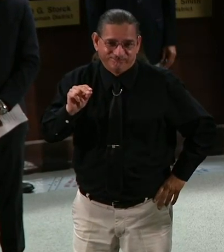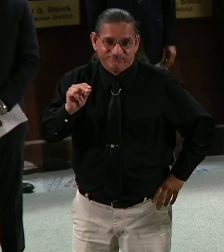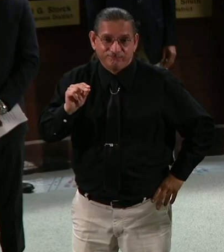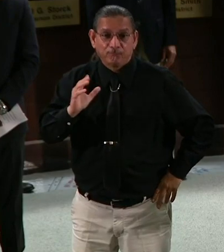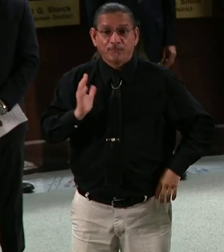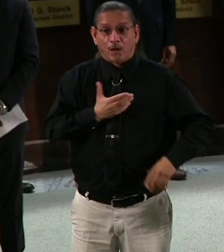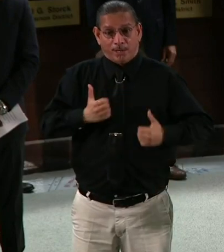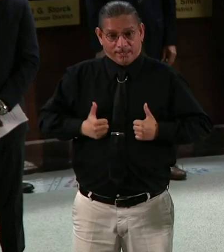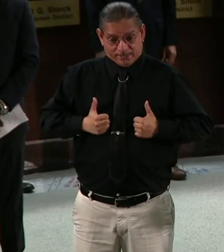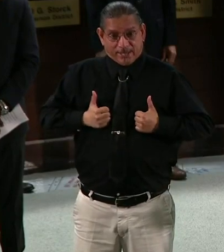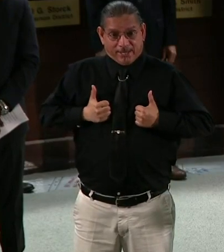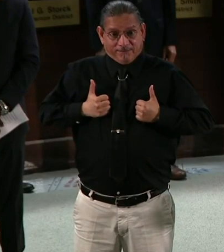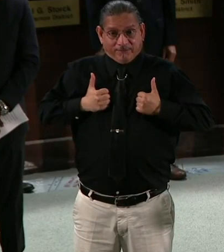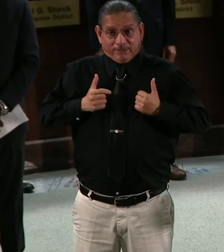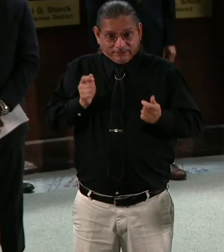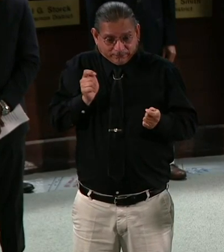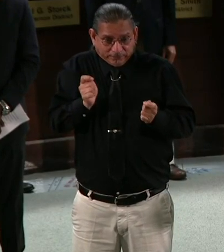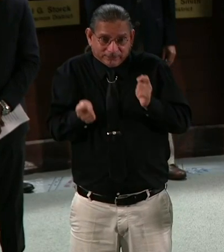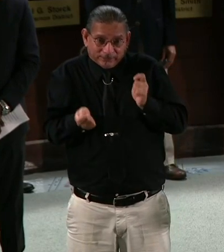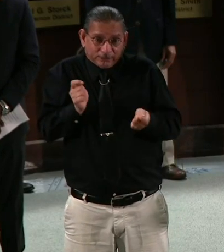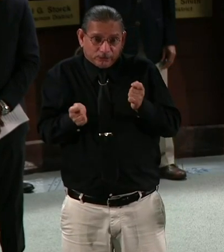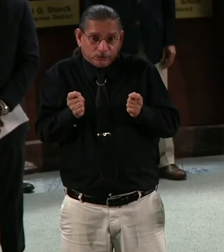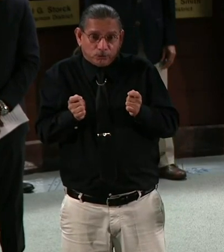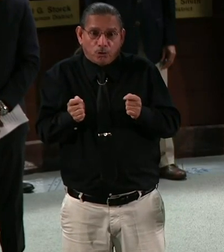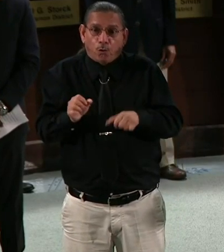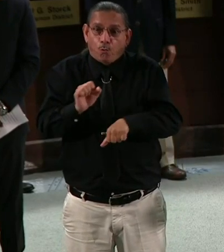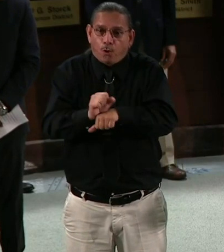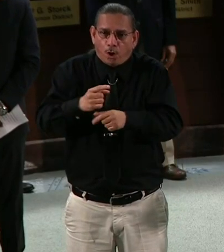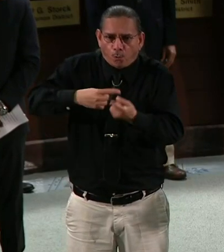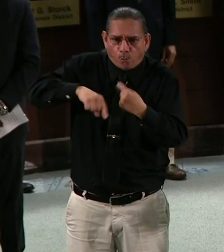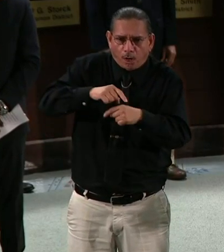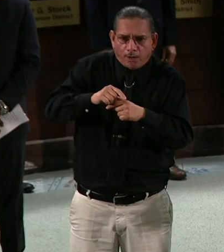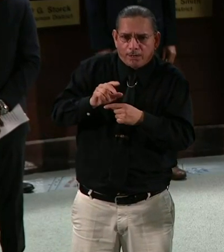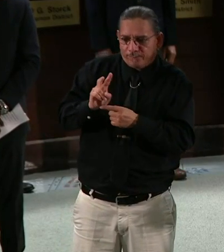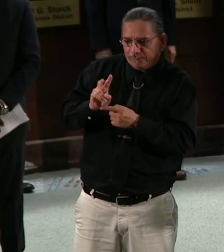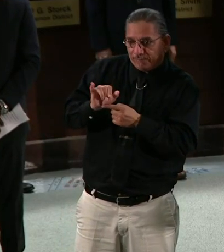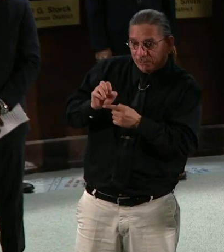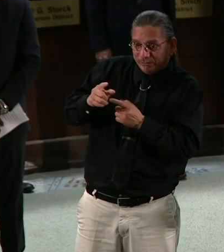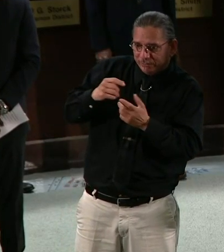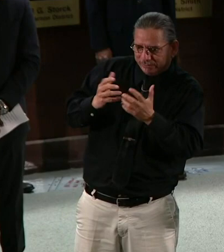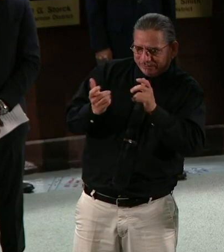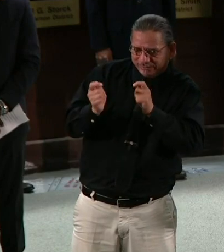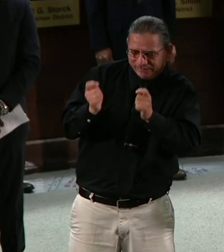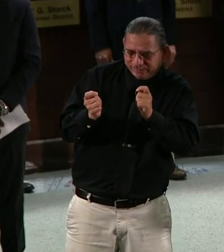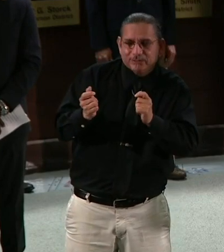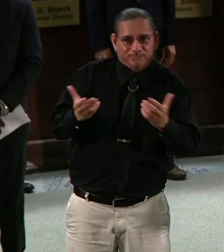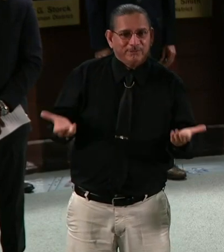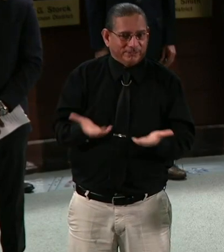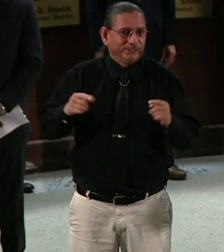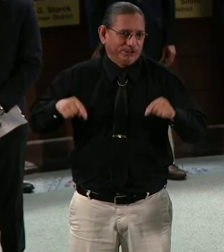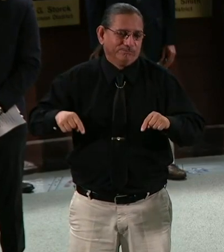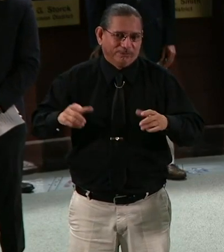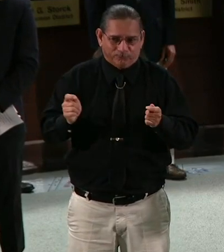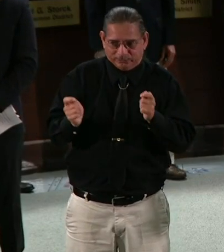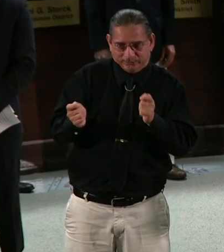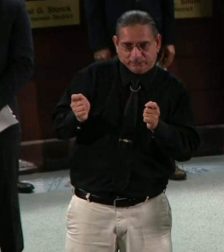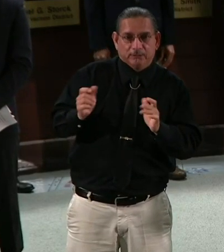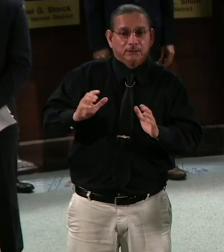ADAPTING OUR LIVES AROUND BUT IT HAS NOT CHANGED. SO WE MUST